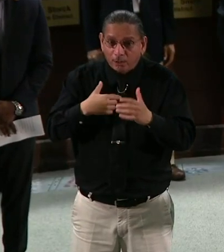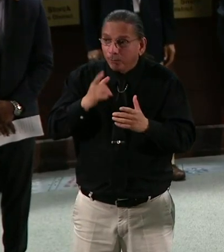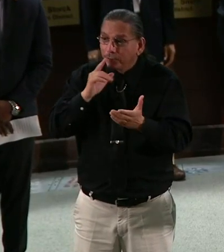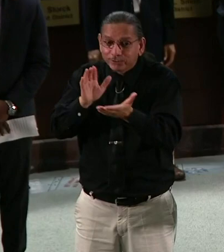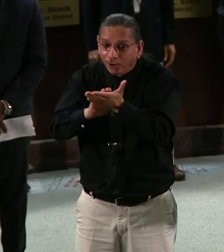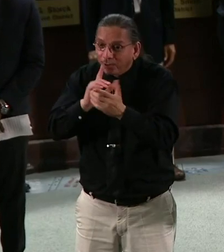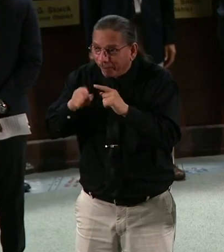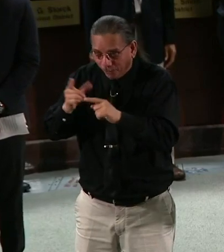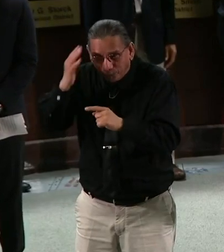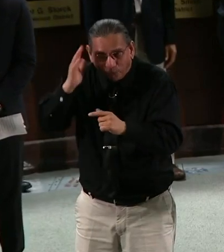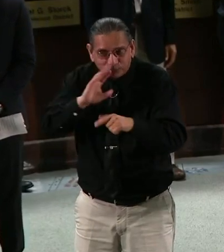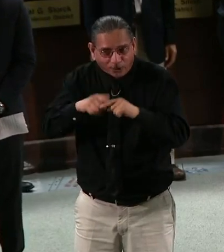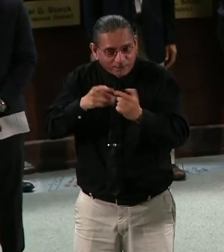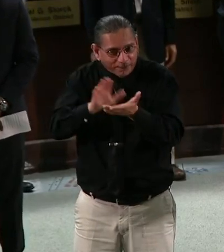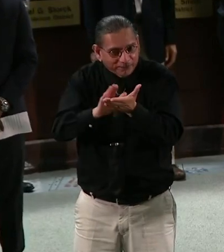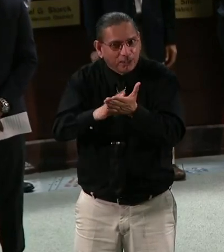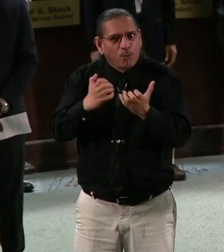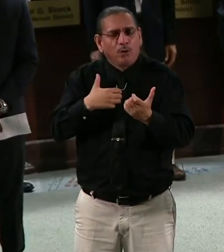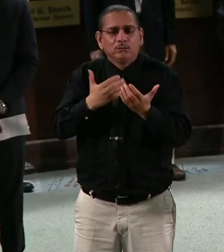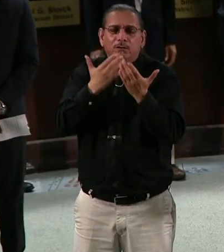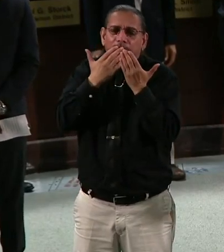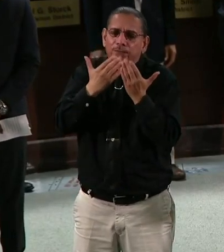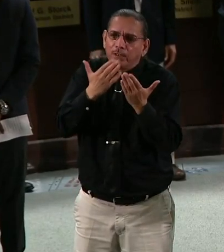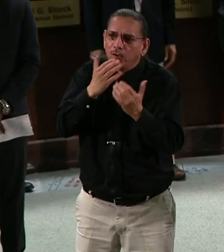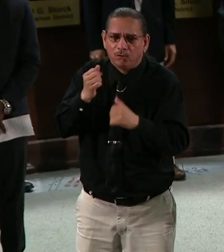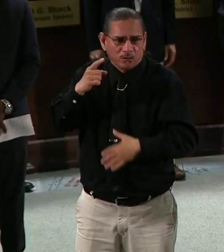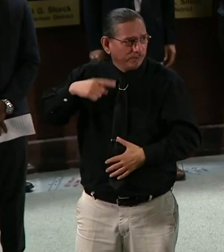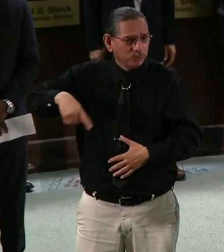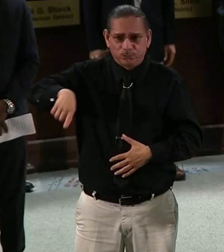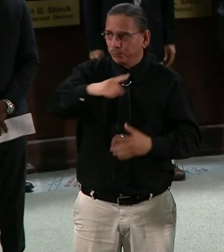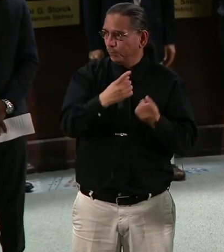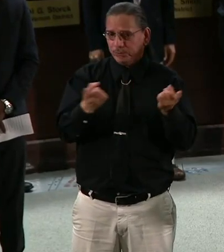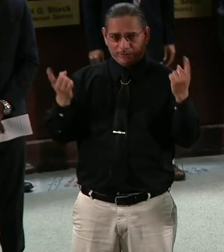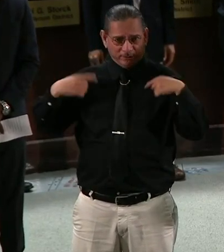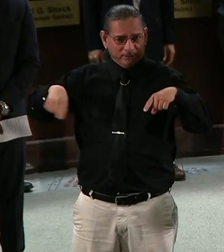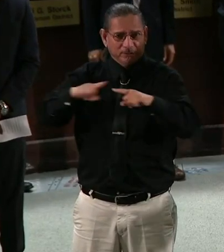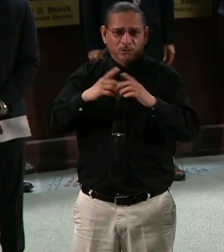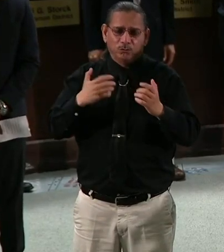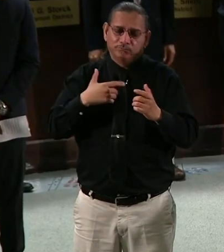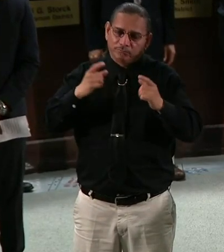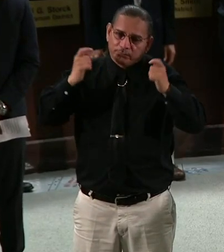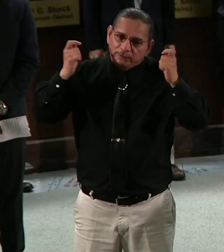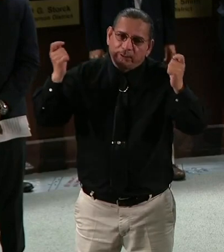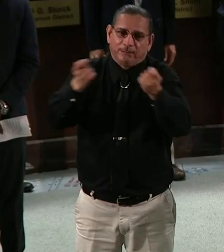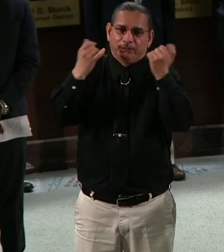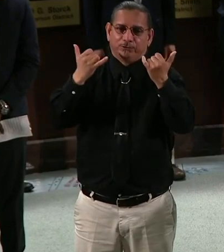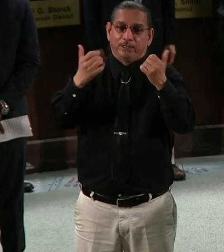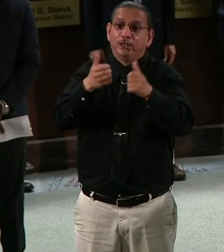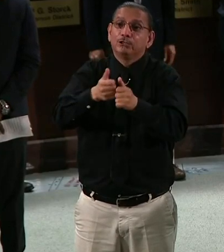THAT WASN'T CLEAR ABOUT WHAT WE'RE APPLAUD AND I WILL REPEAT THAT I WANT TO THANK ALL OF US